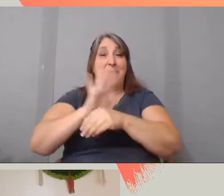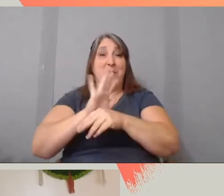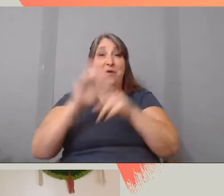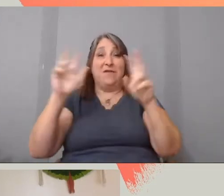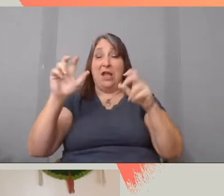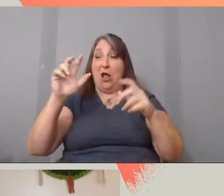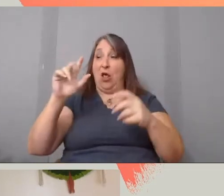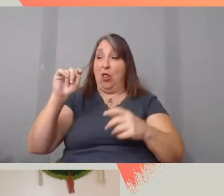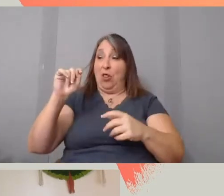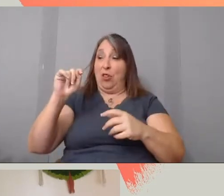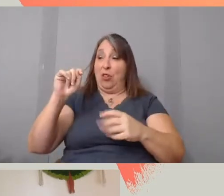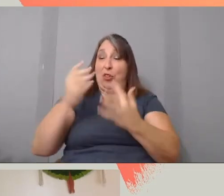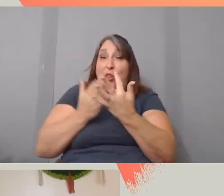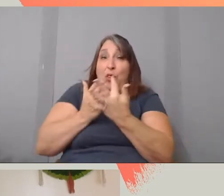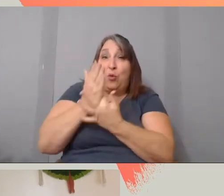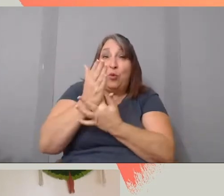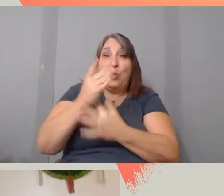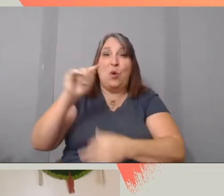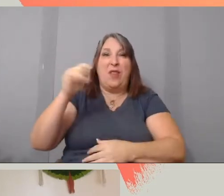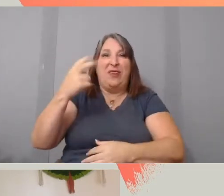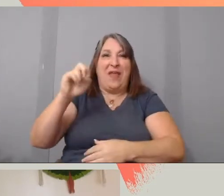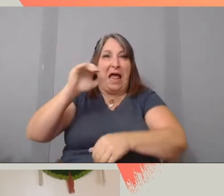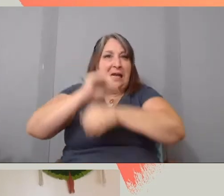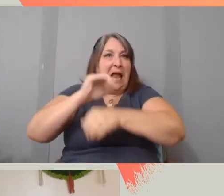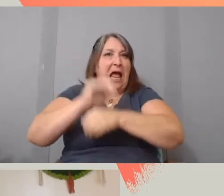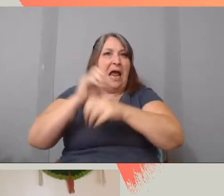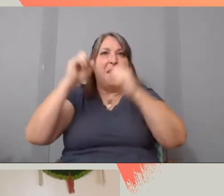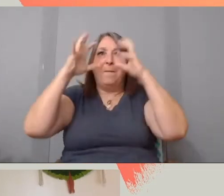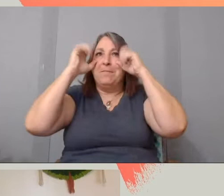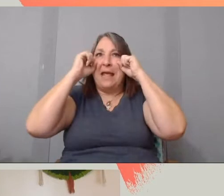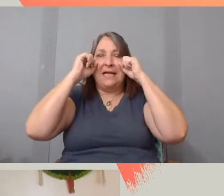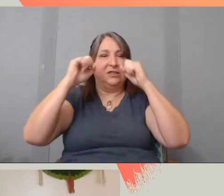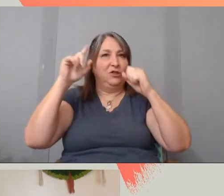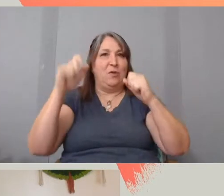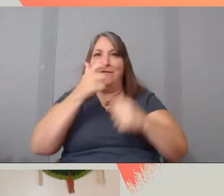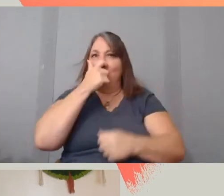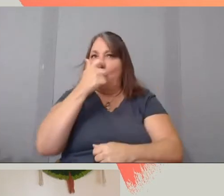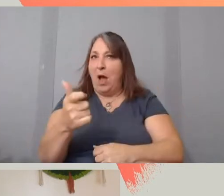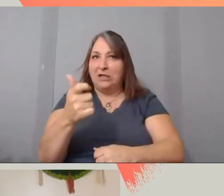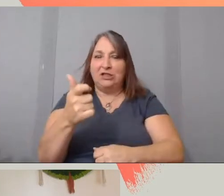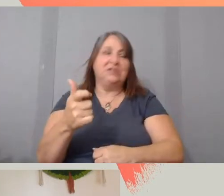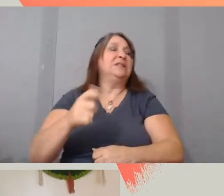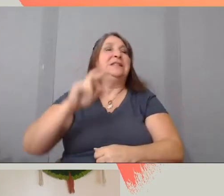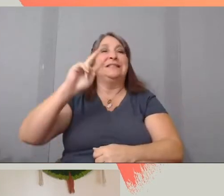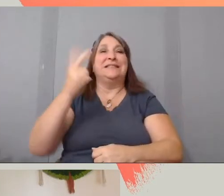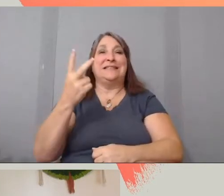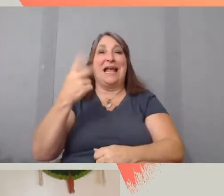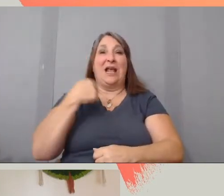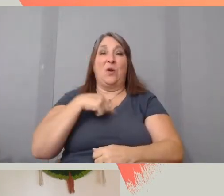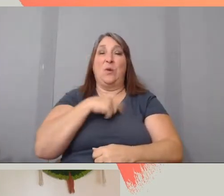You should definitely watch it. Second, we put a question into the hop in chat